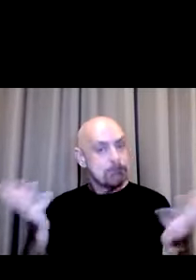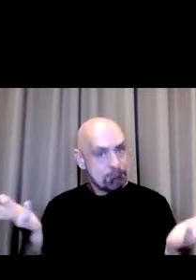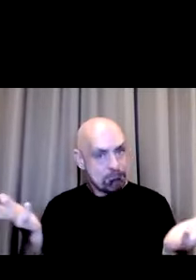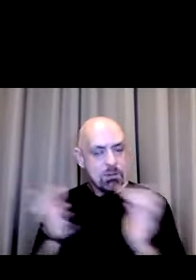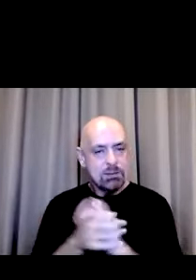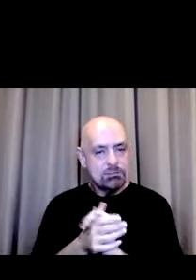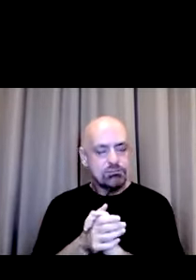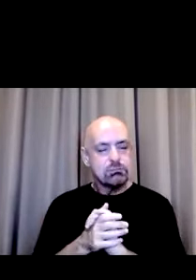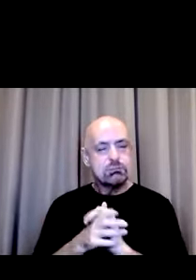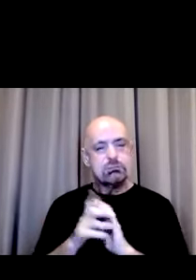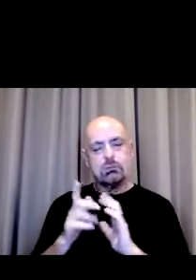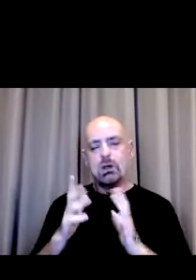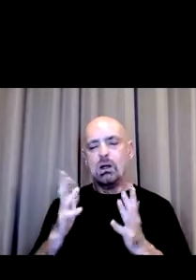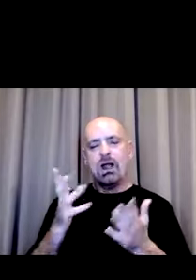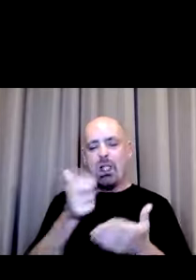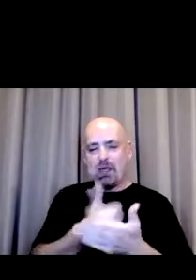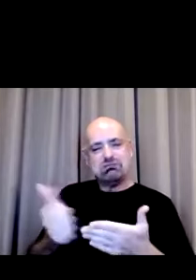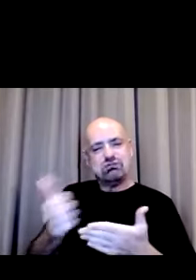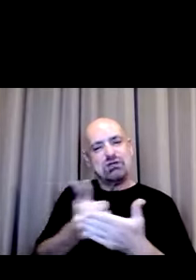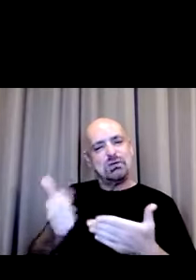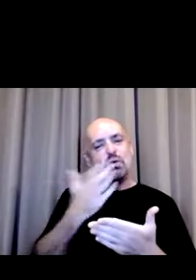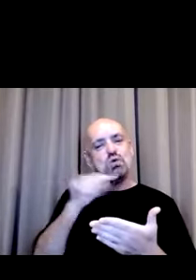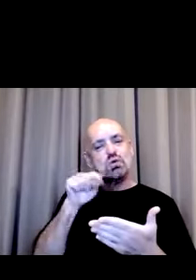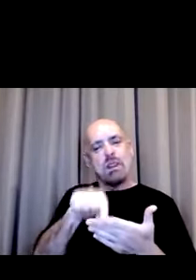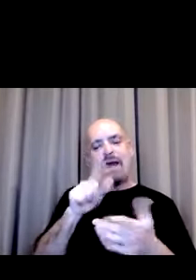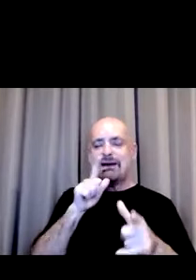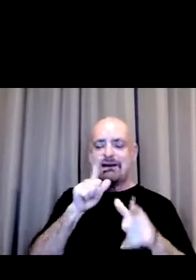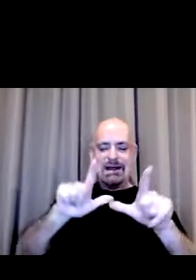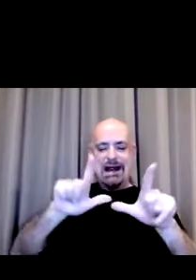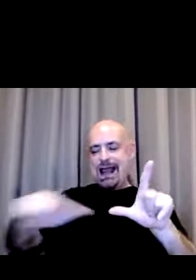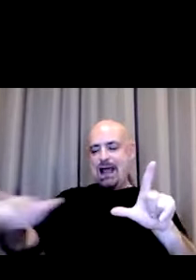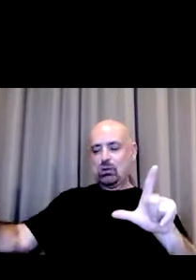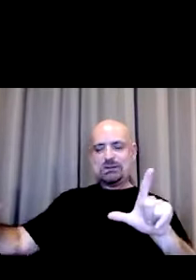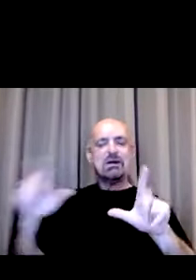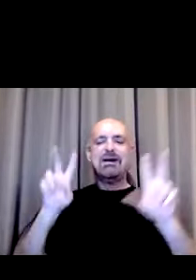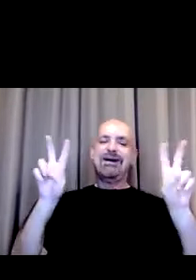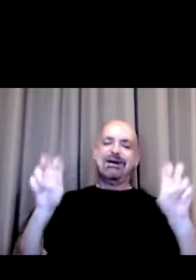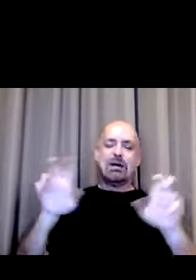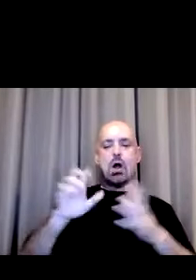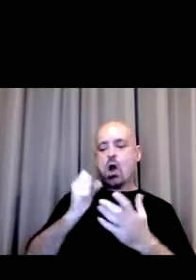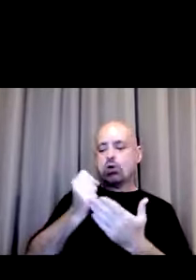context. Democratic rights in protesting authoritarian views and